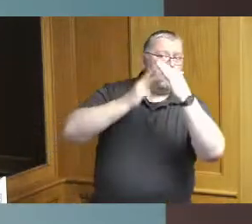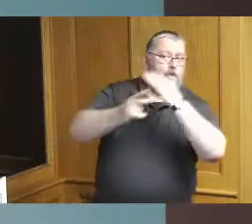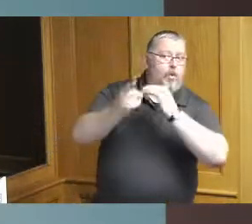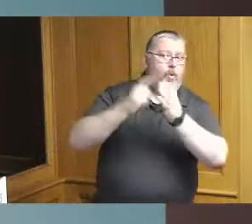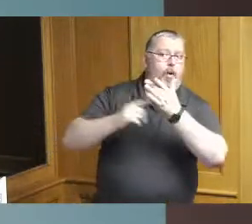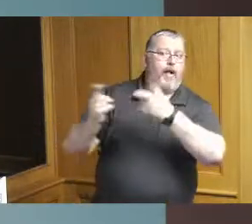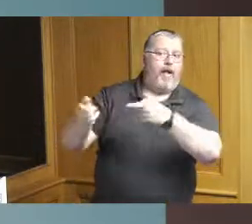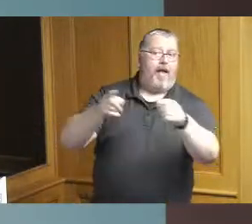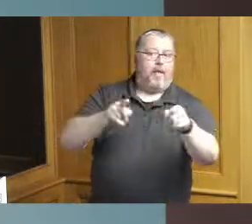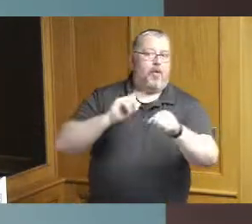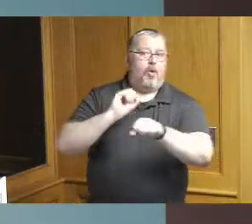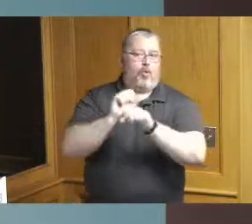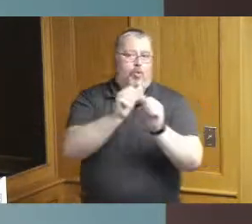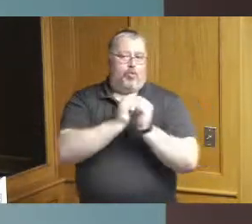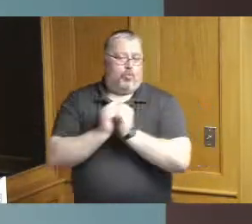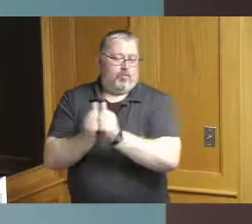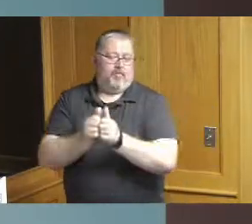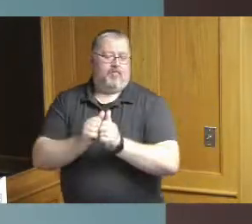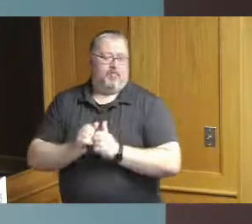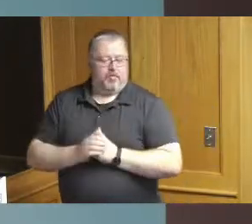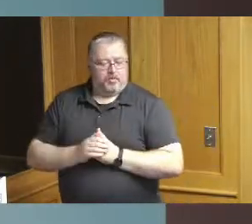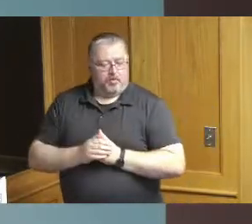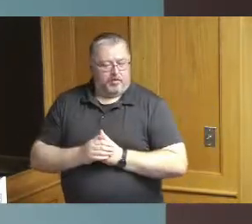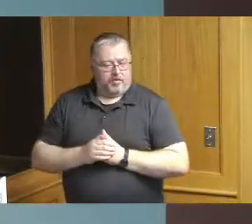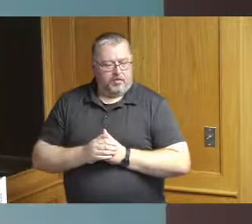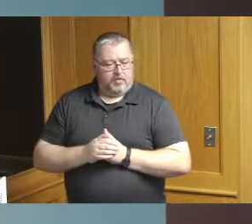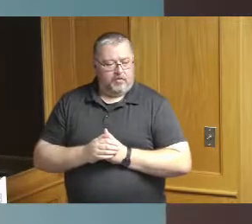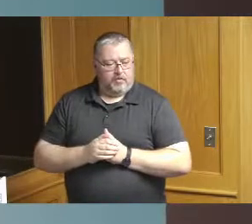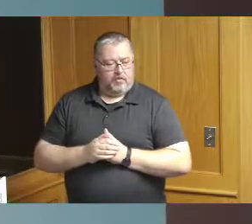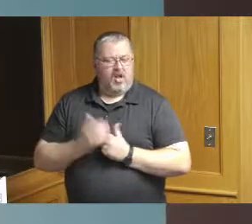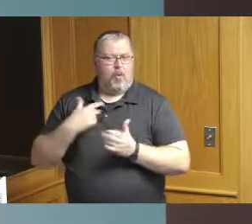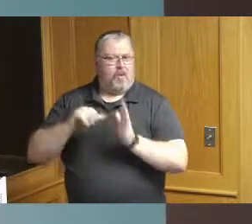environment brings to the table right i kind of wanted to highlight that project to you all